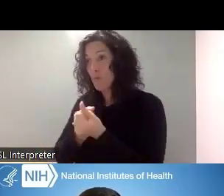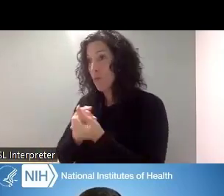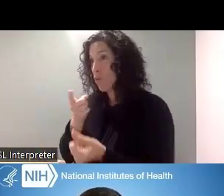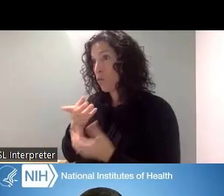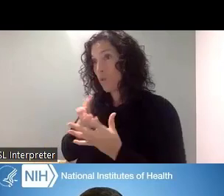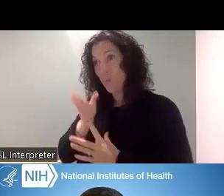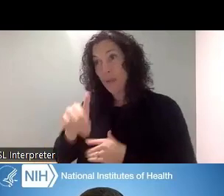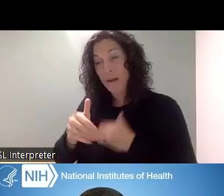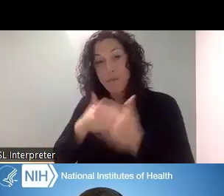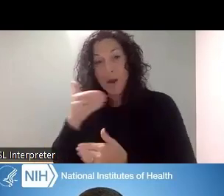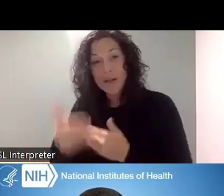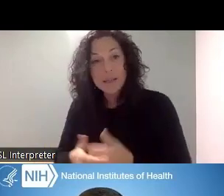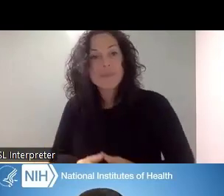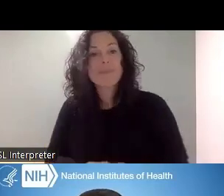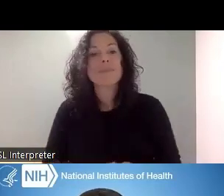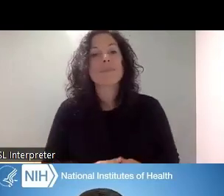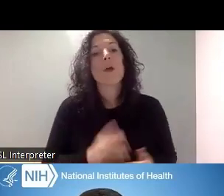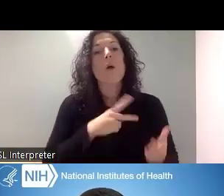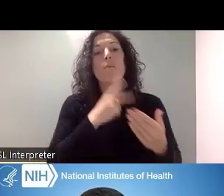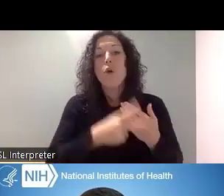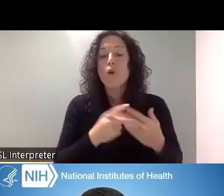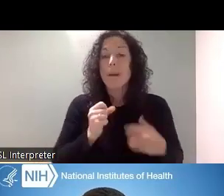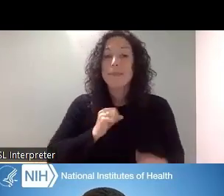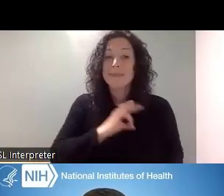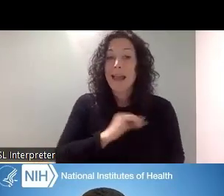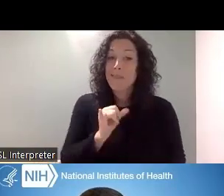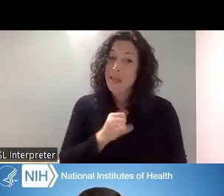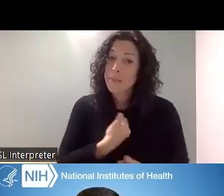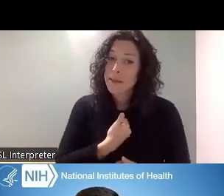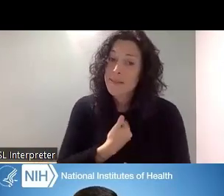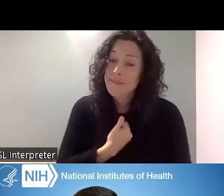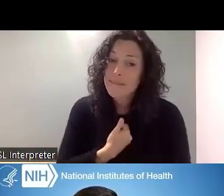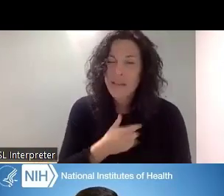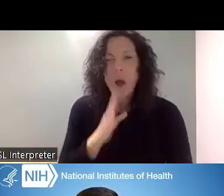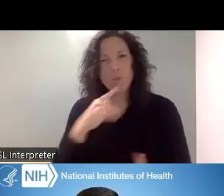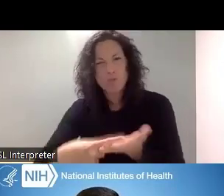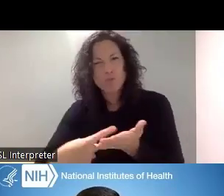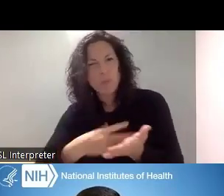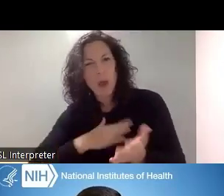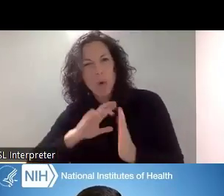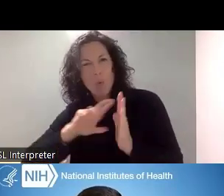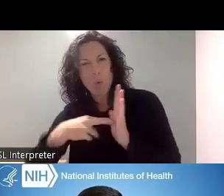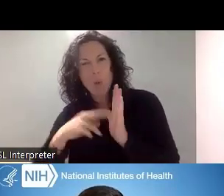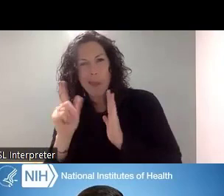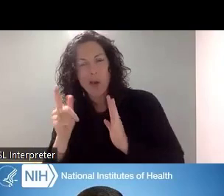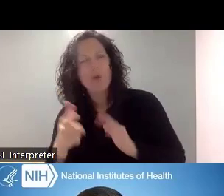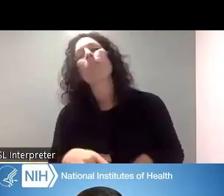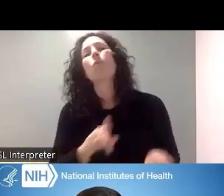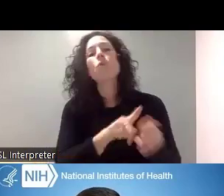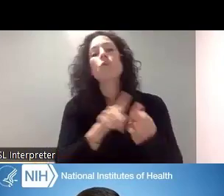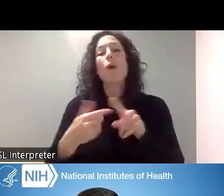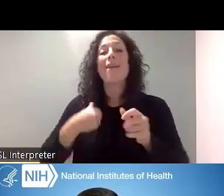There are people, program staff like myself, and I'll talk more about my role later. But we also have scientific review officers,